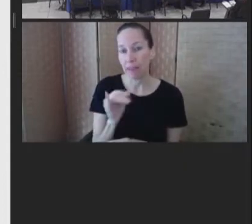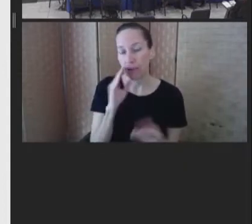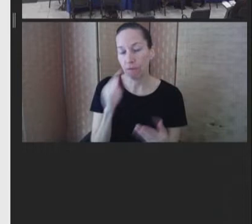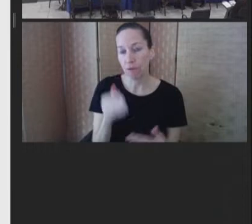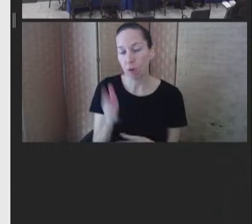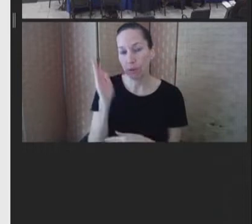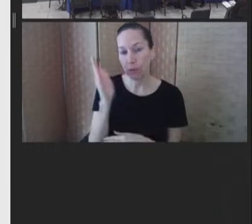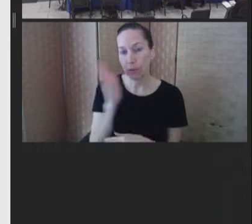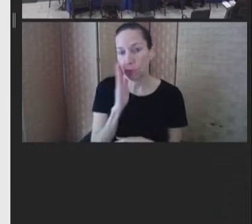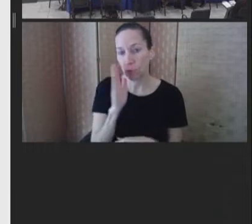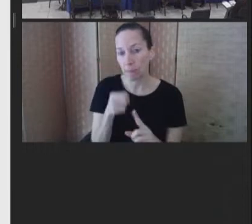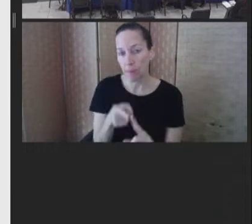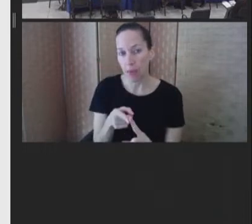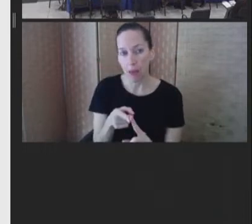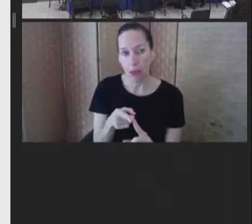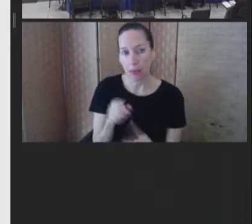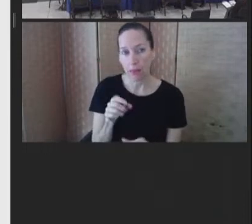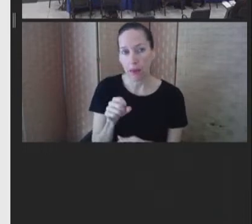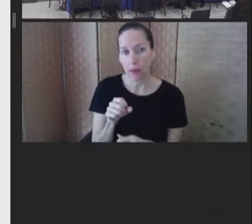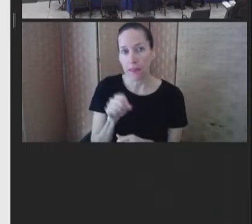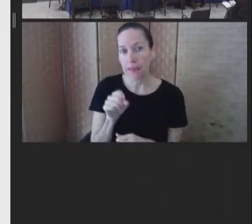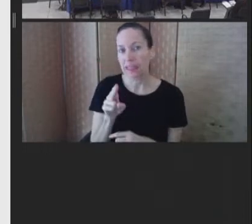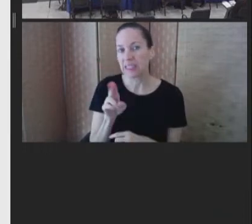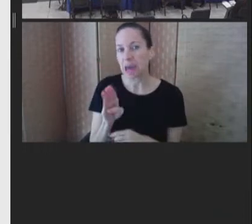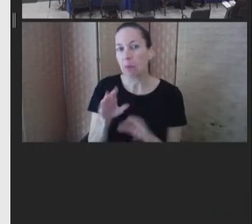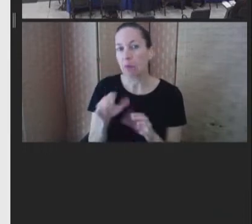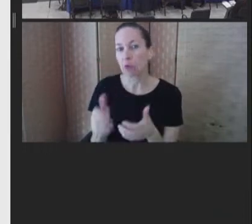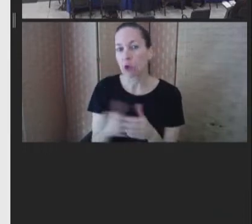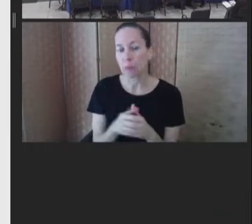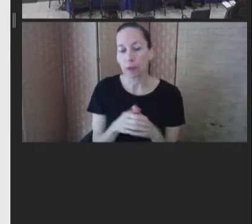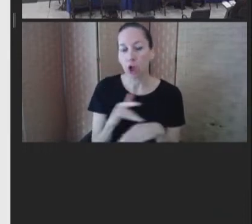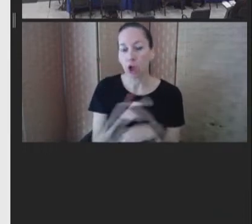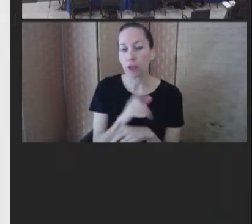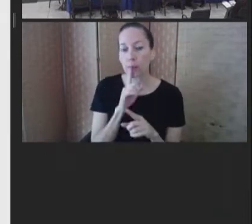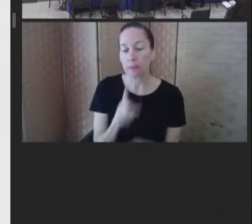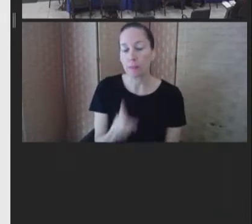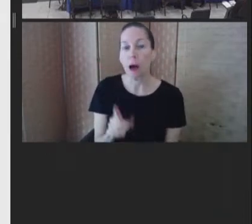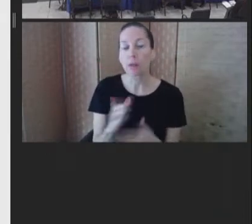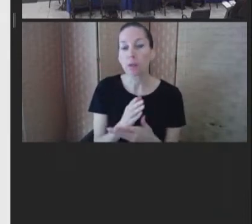will be on this subgroup. The early responses between young and older individual were similar,